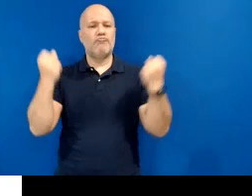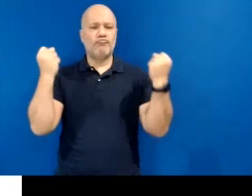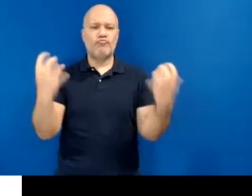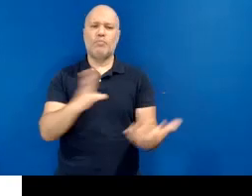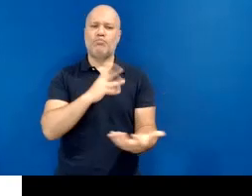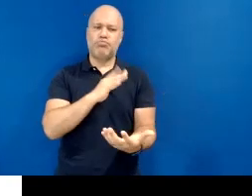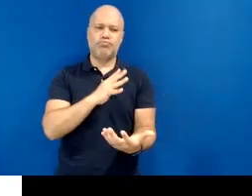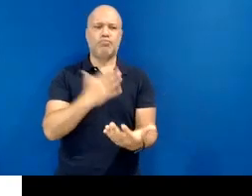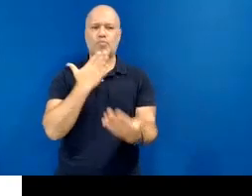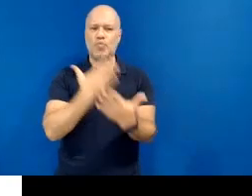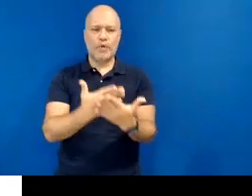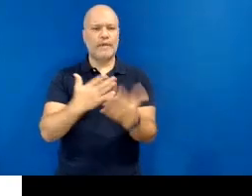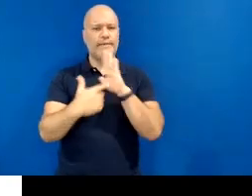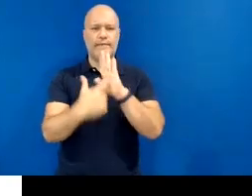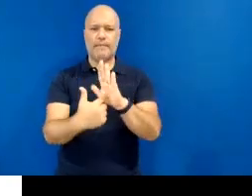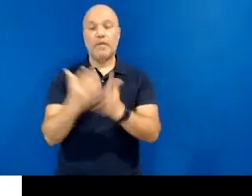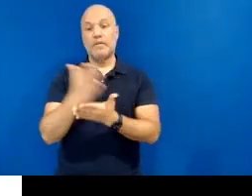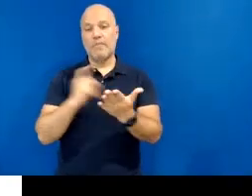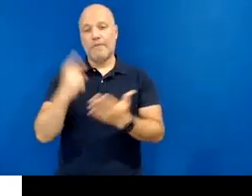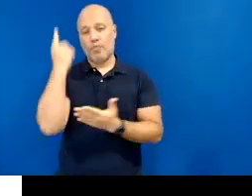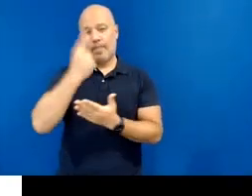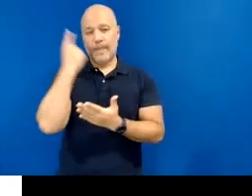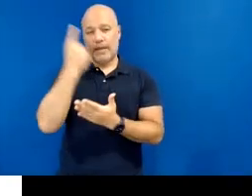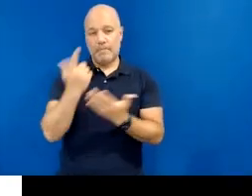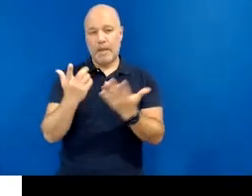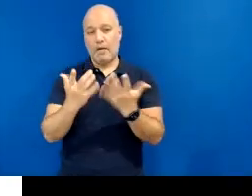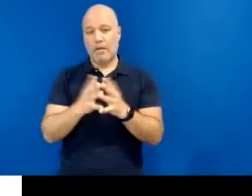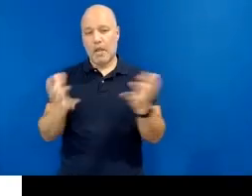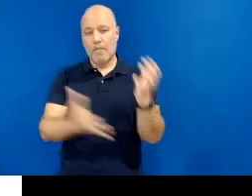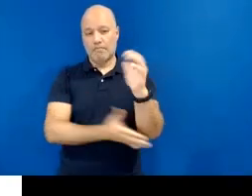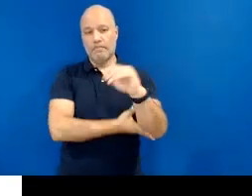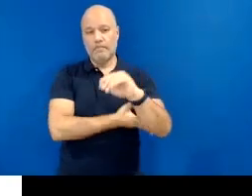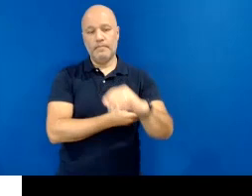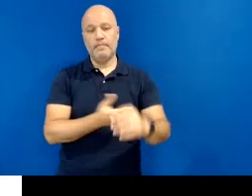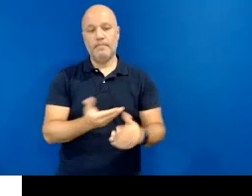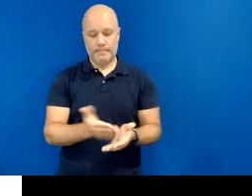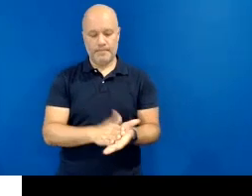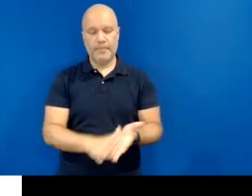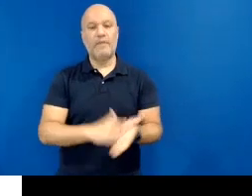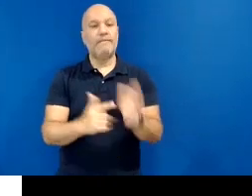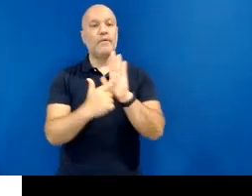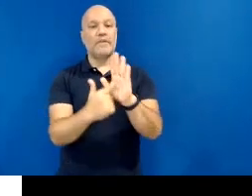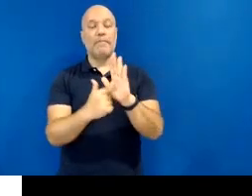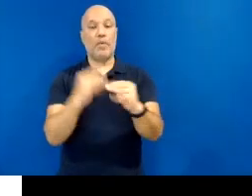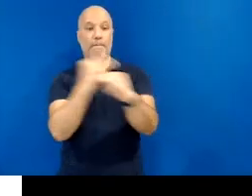Some we may have to think about more than others. I was thinking about like math and math and so forth.